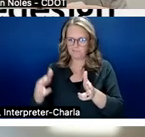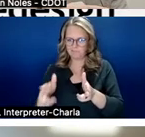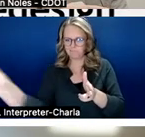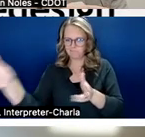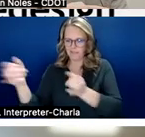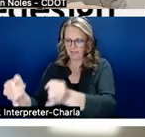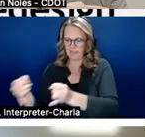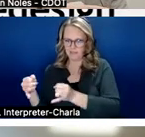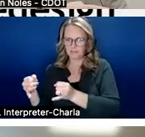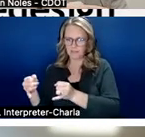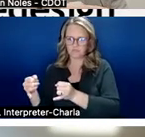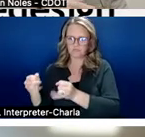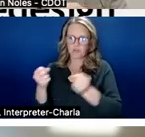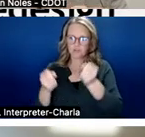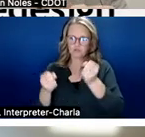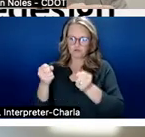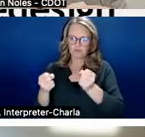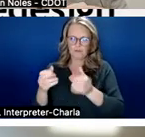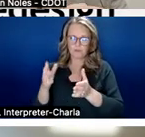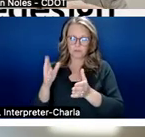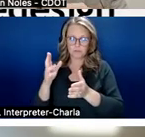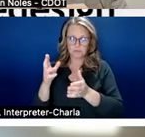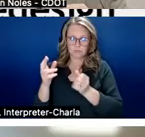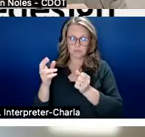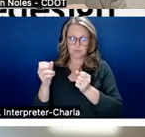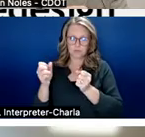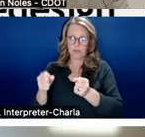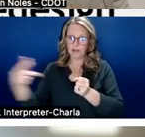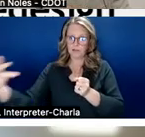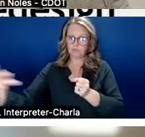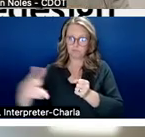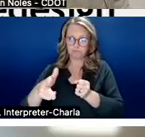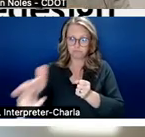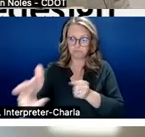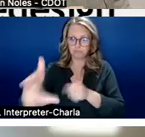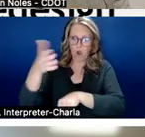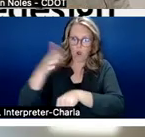that drivers using Howard Place can take to go to Federal Boulevard northbound.